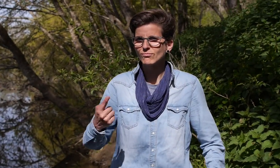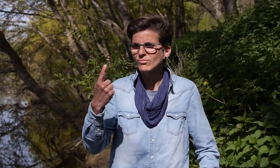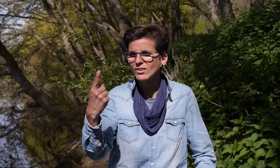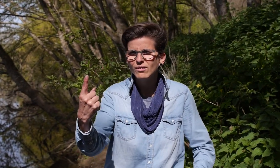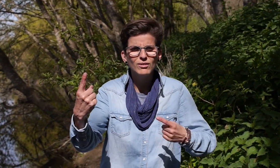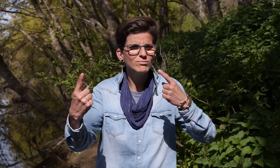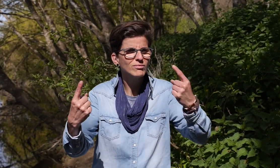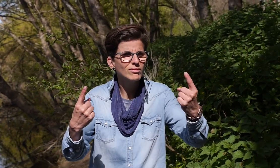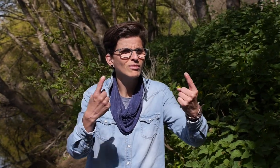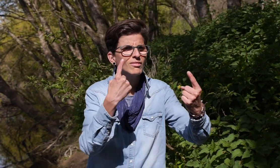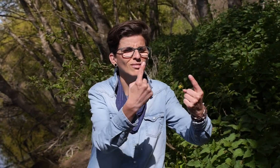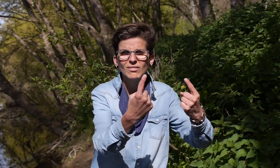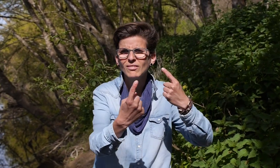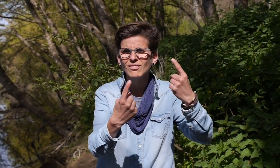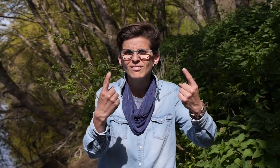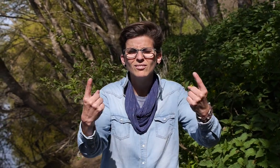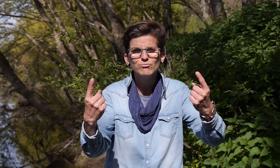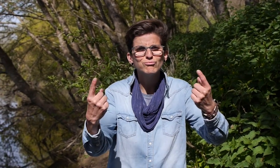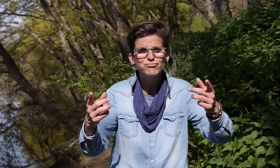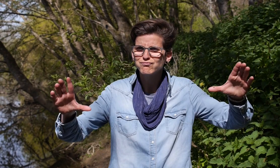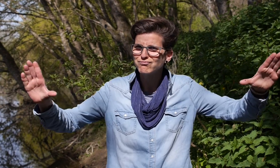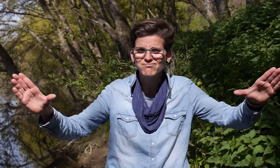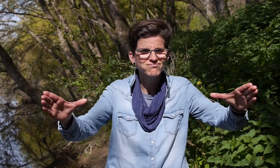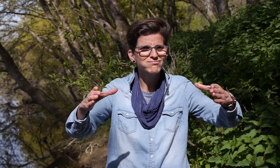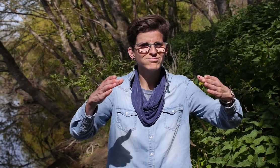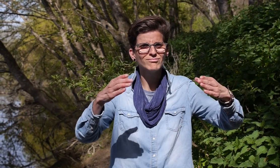Why be separate and alone when we can come together,